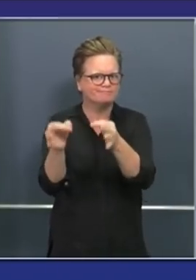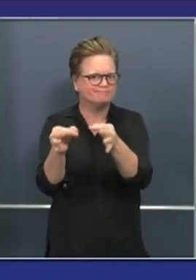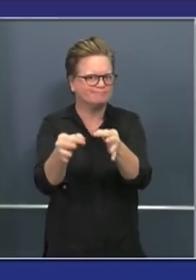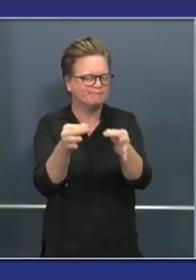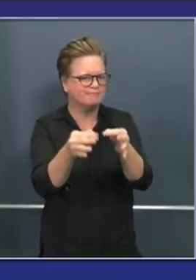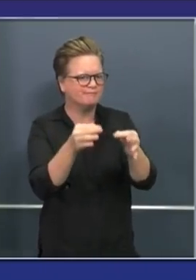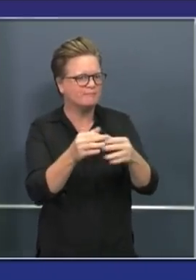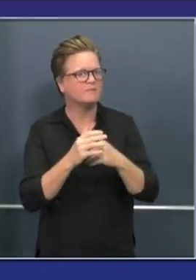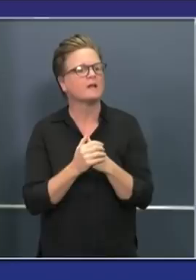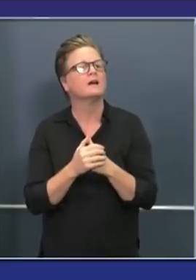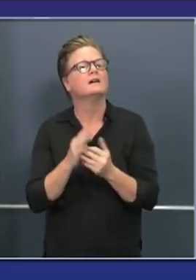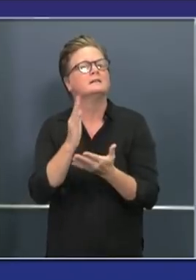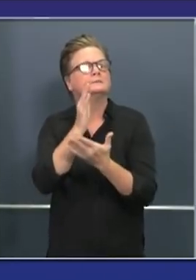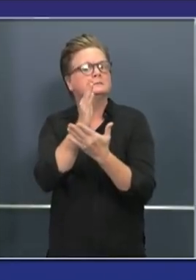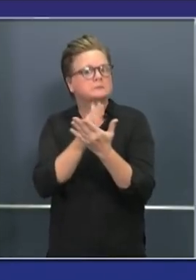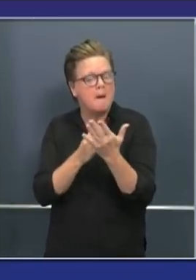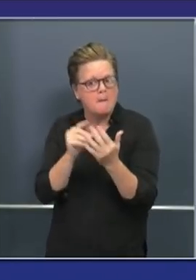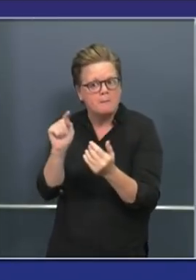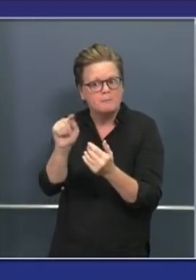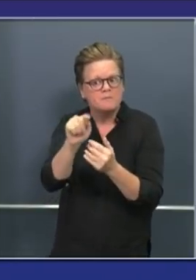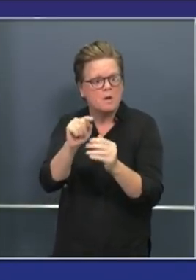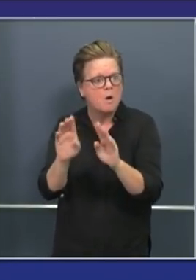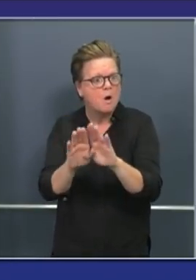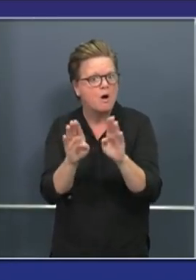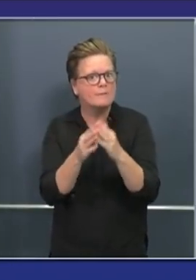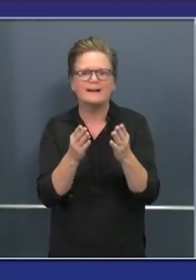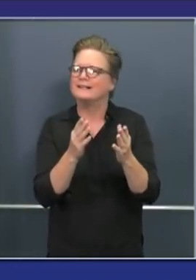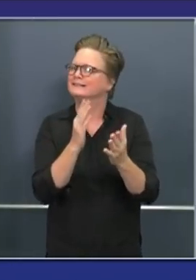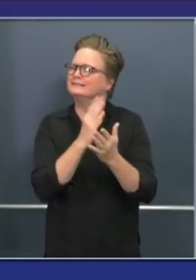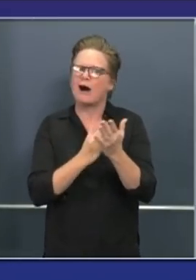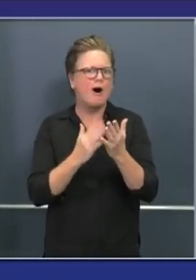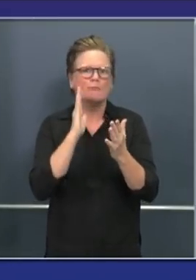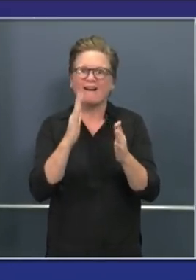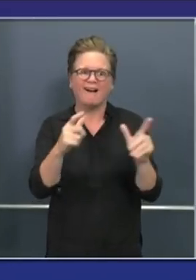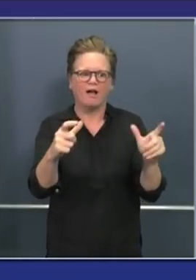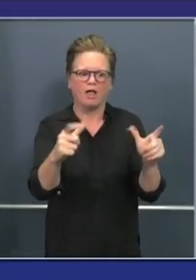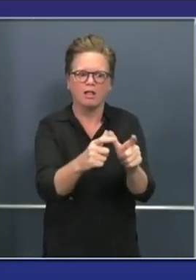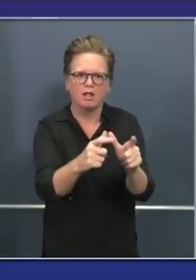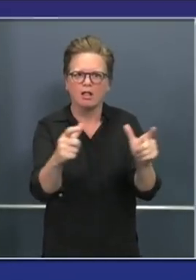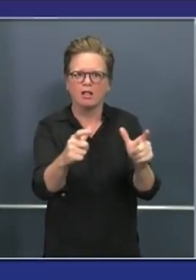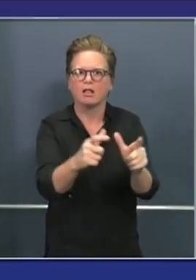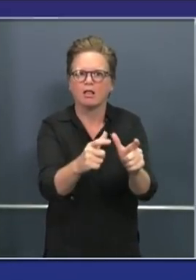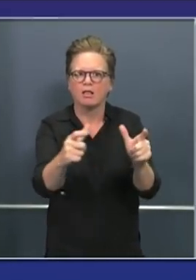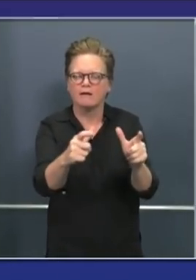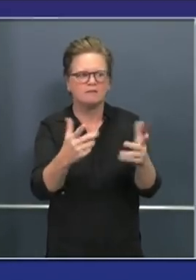DETERMINATIONS FOR THEMSELVES ON WHEN TO MOVE FORWARD THROUGH OUR PHASED-IN APPROACH.